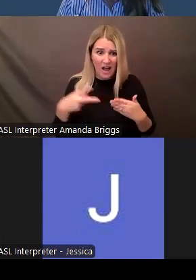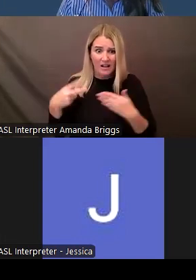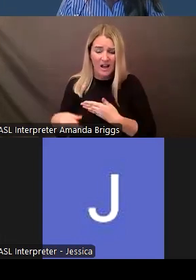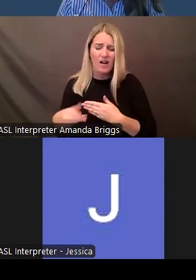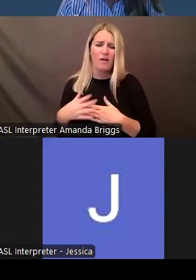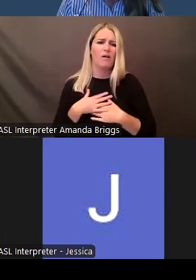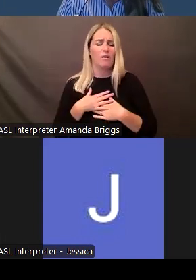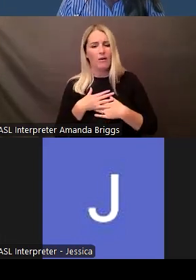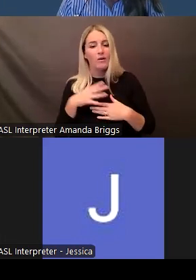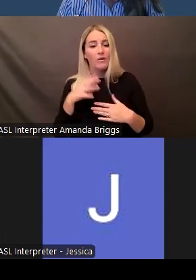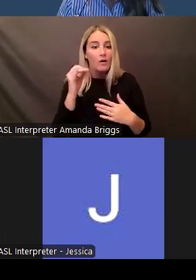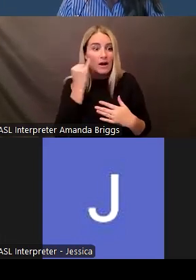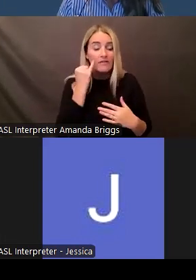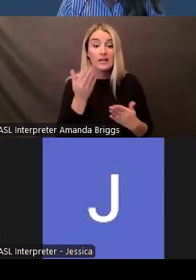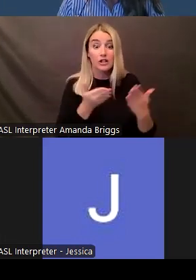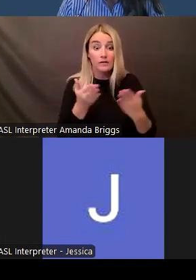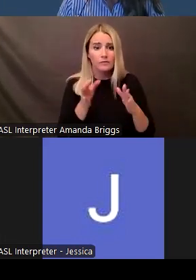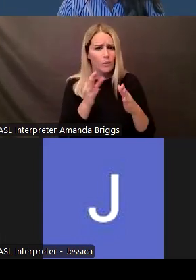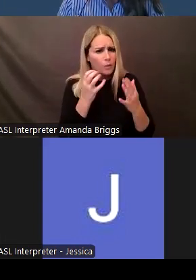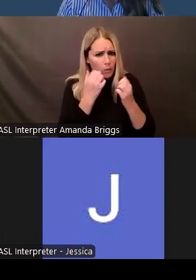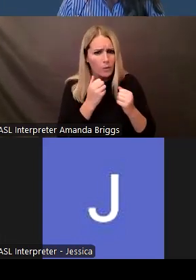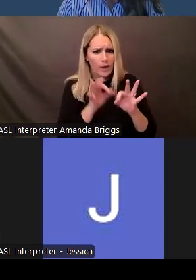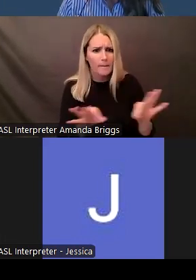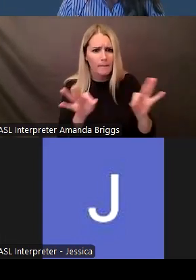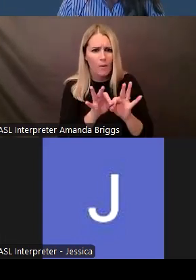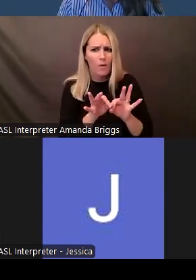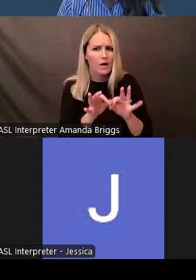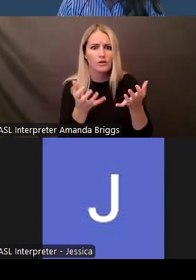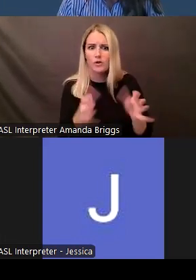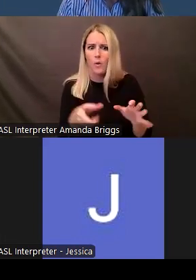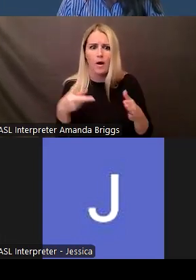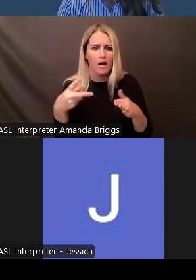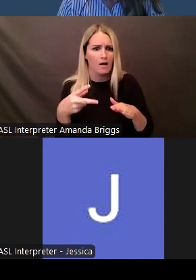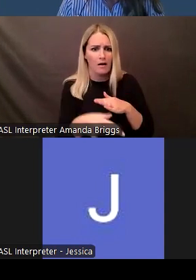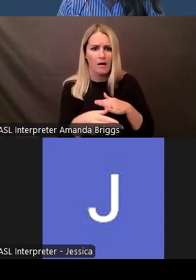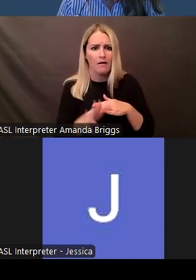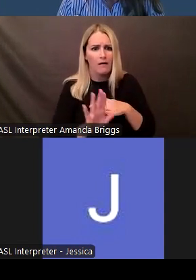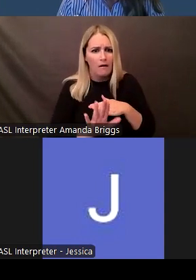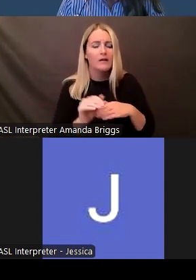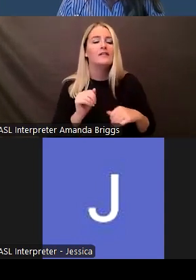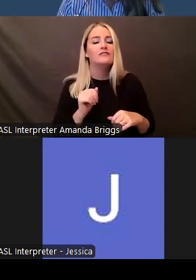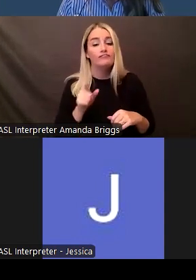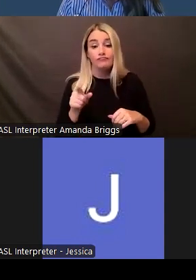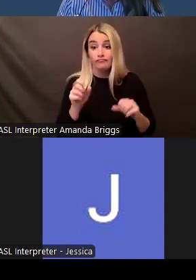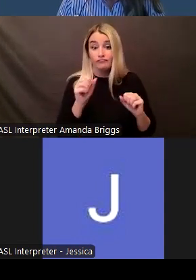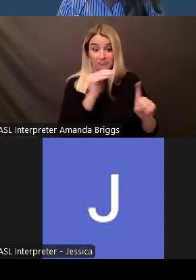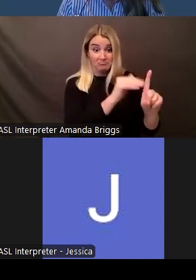that are really important to you that you want to make sure are not cut, you should reach out to the people who represent you.